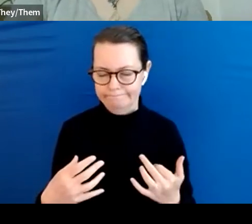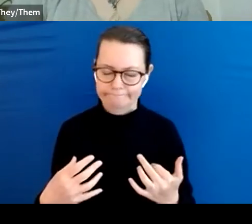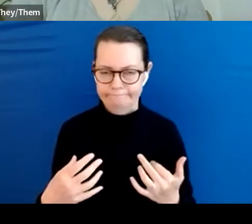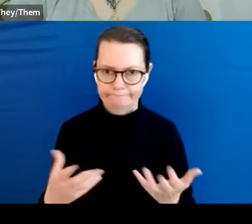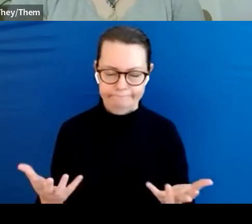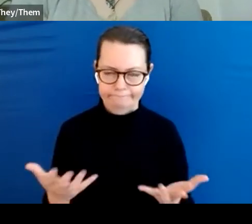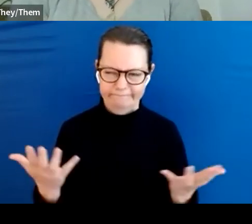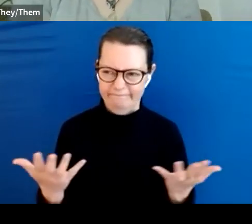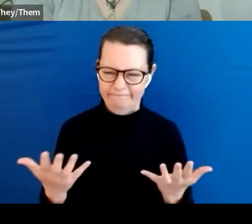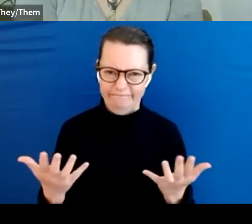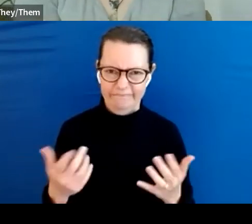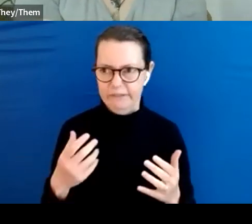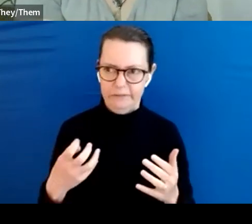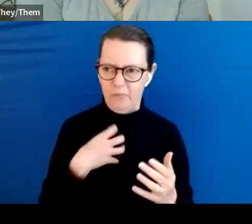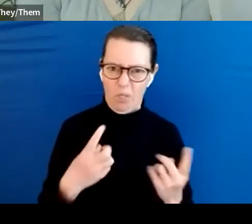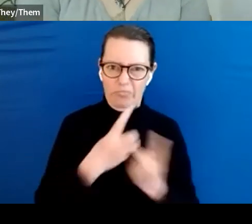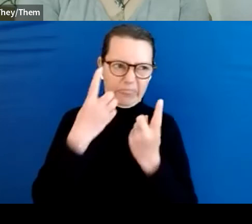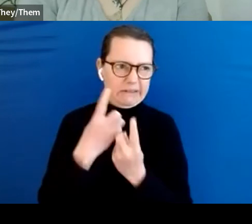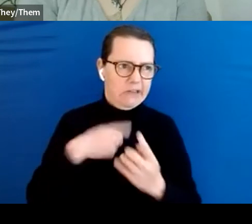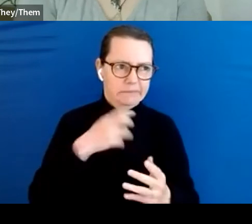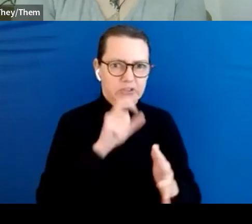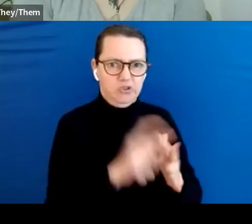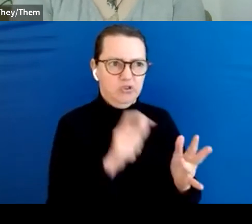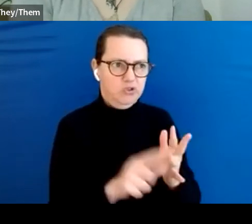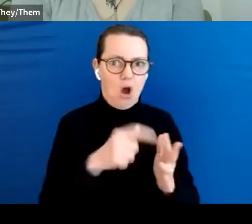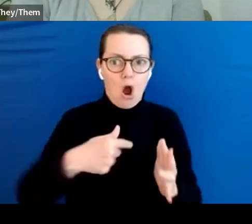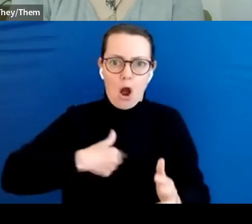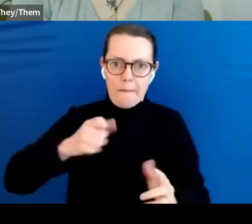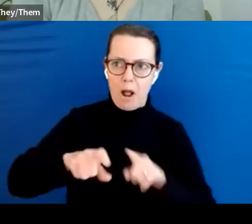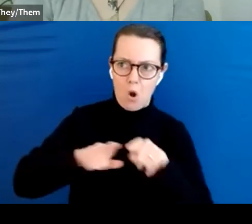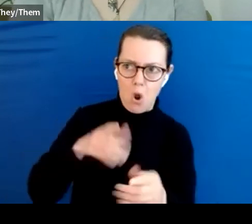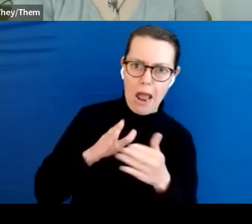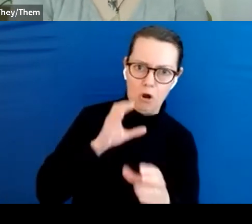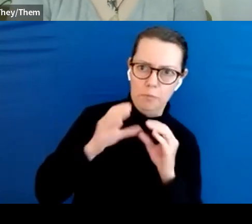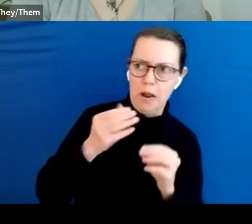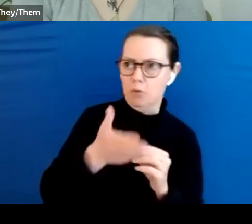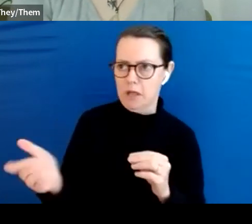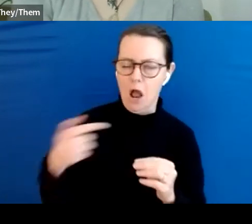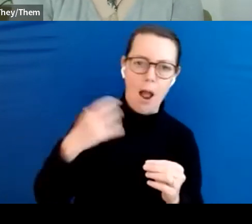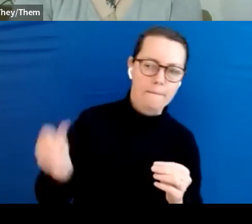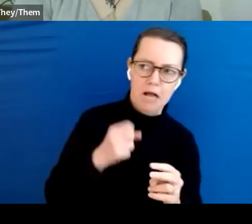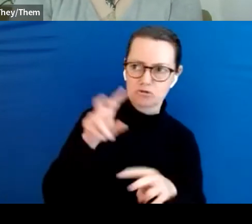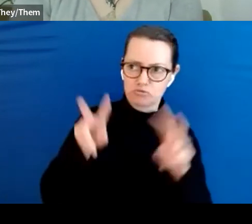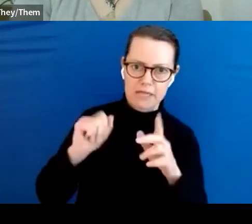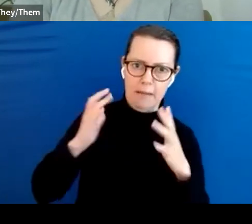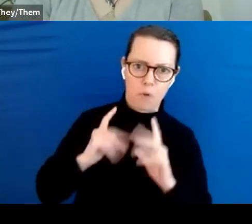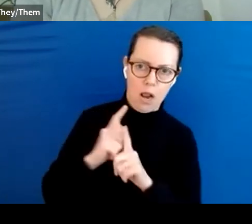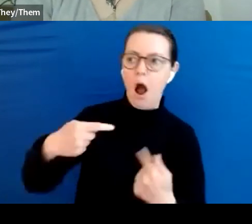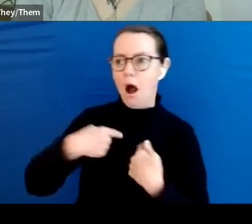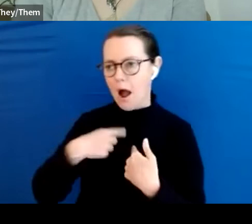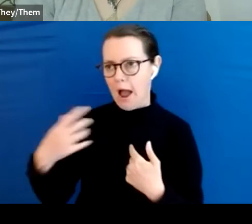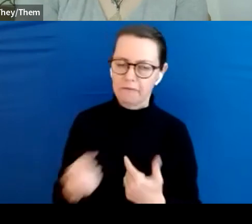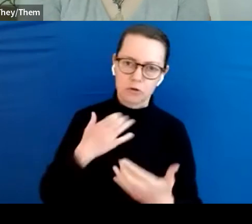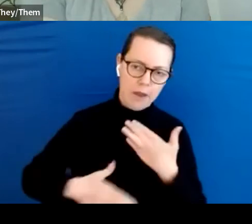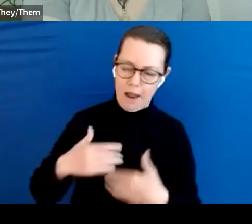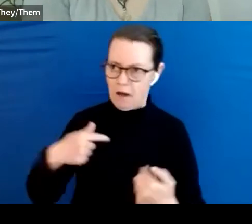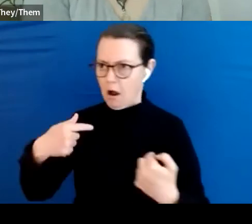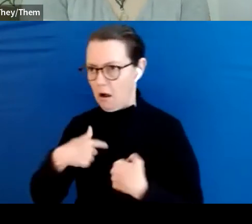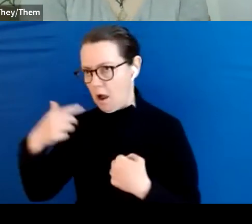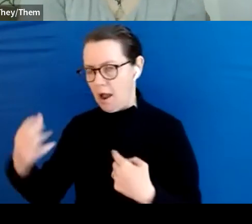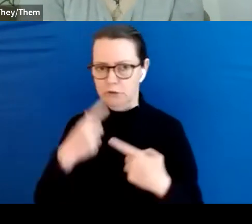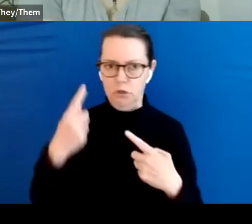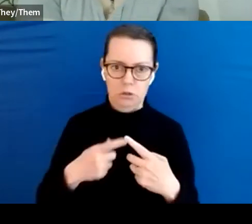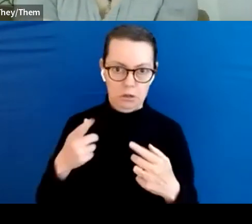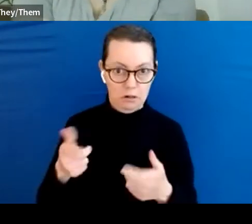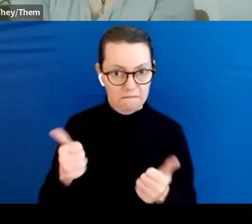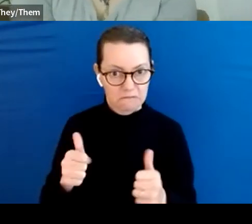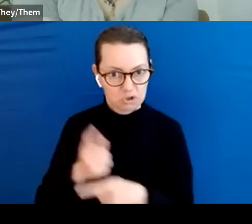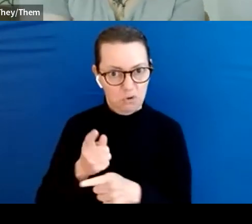I don't really know what the word is but processes to learn how to communicate with others how to read body language and how to behave as I should.